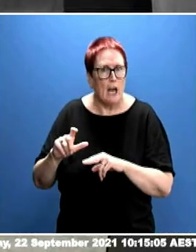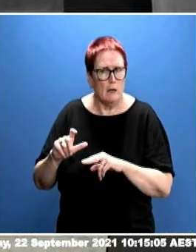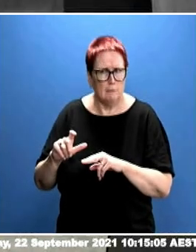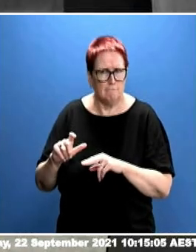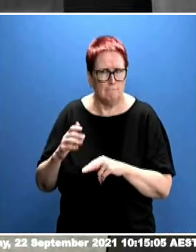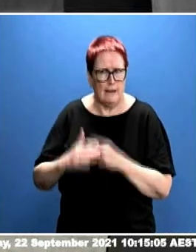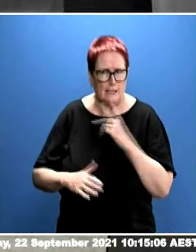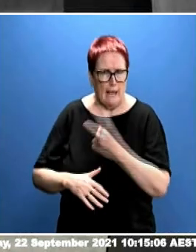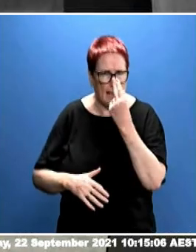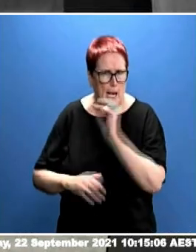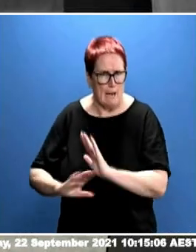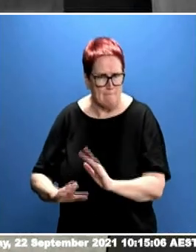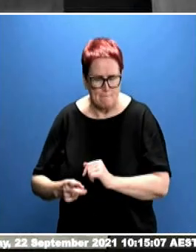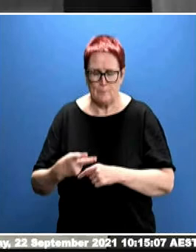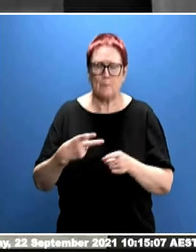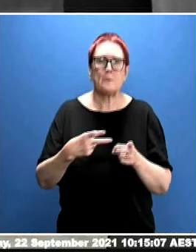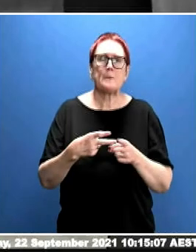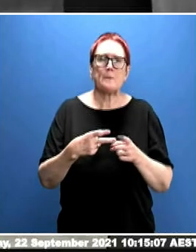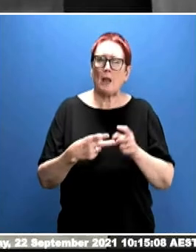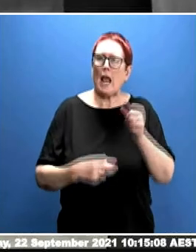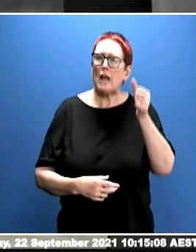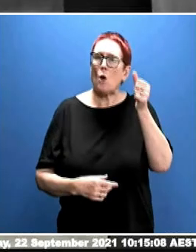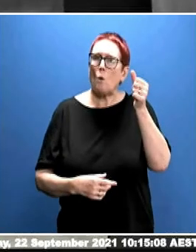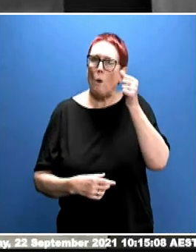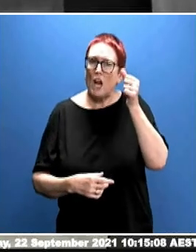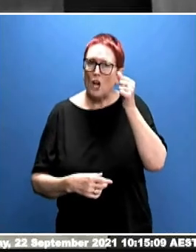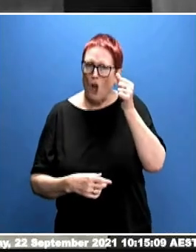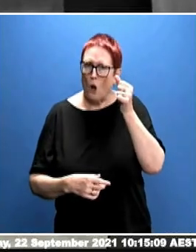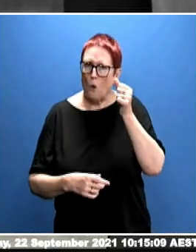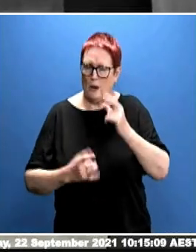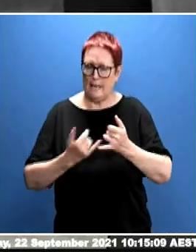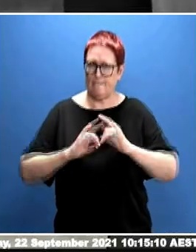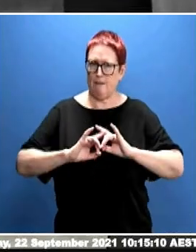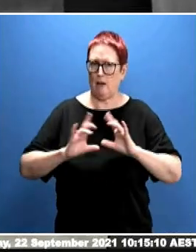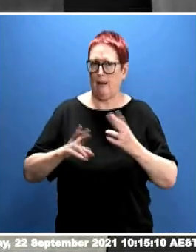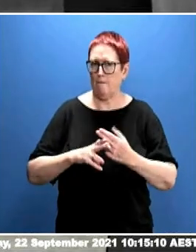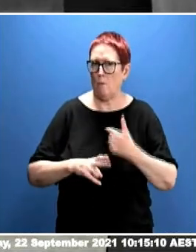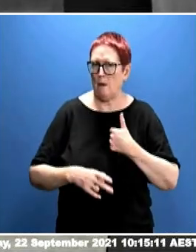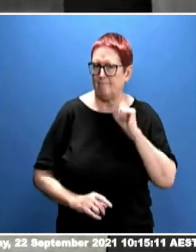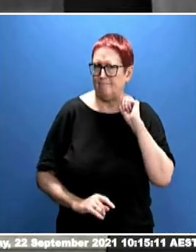Secondly, it is perfectly clear, unless Mr Crowley wishes to qualify or